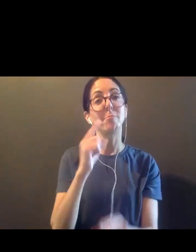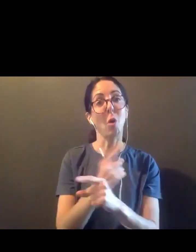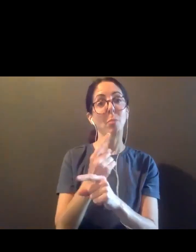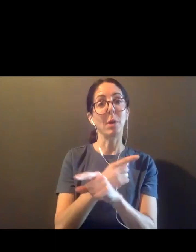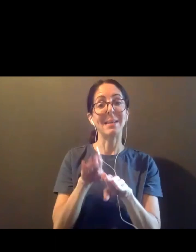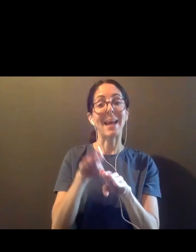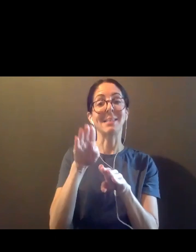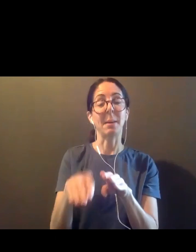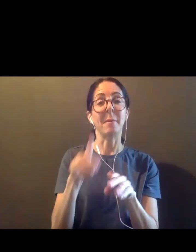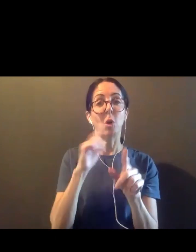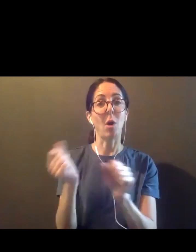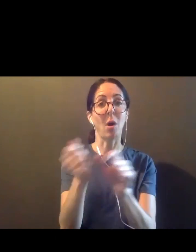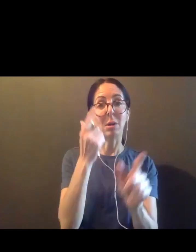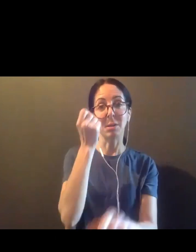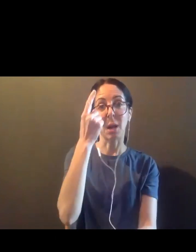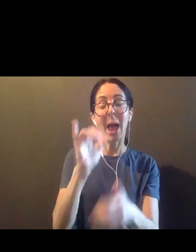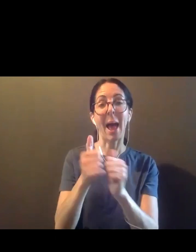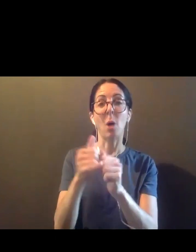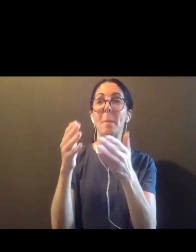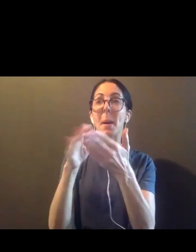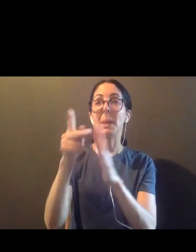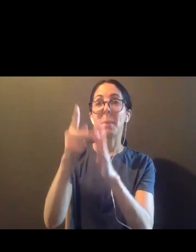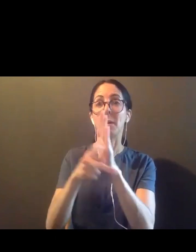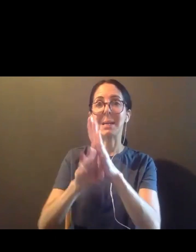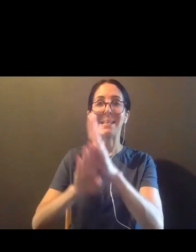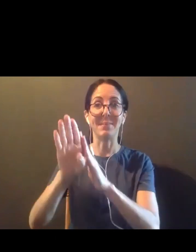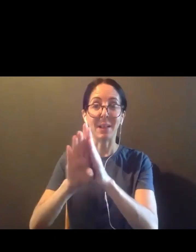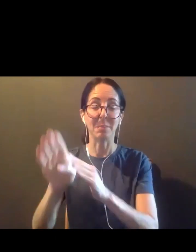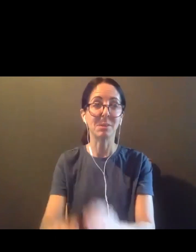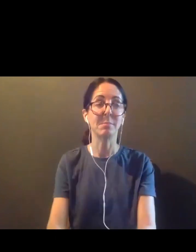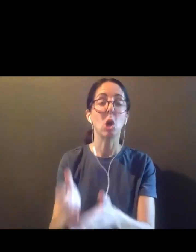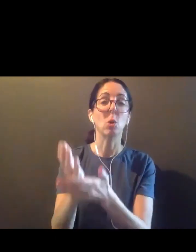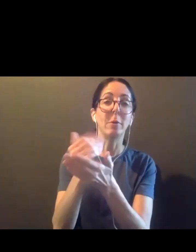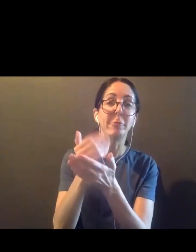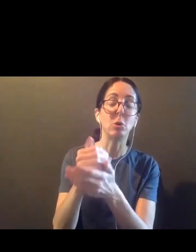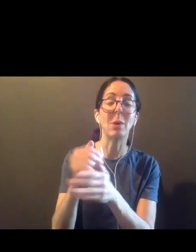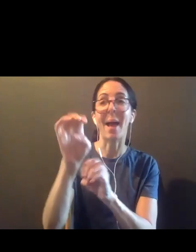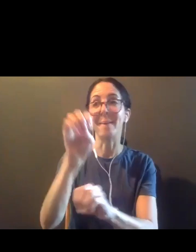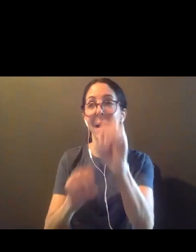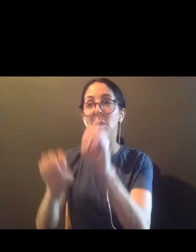understand how public policy is developed, reviewed, evaluated, and updated.